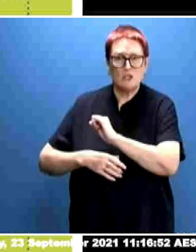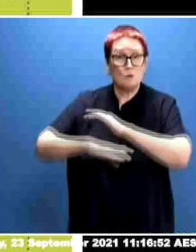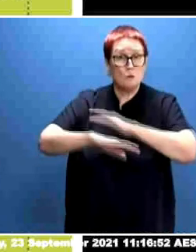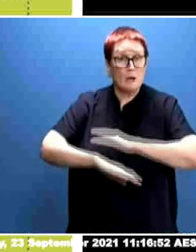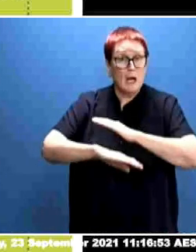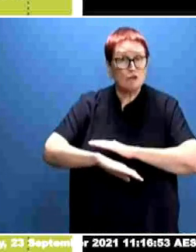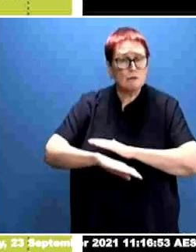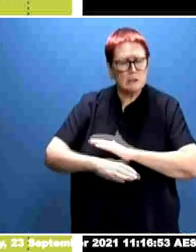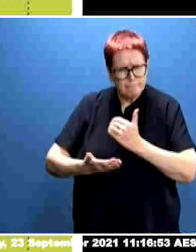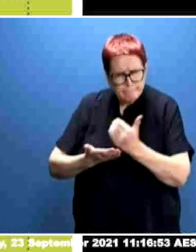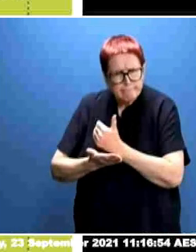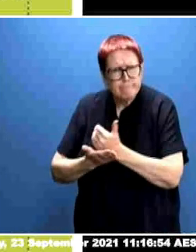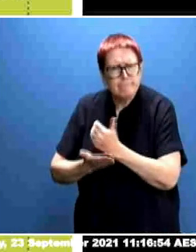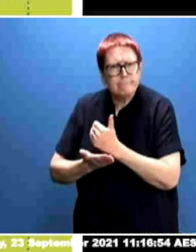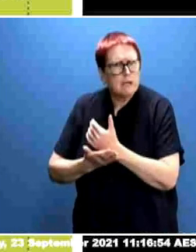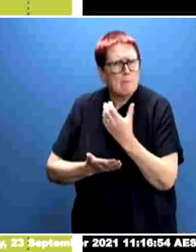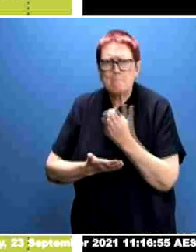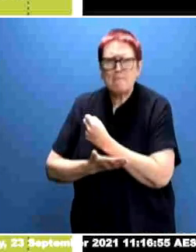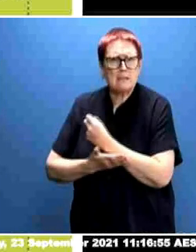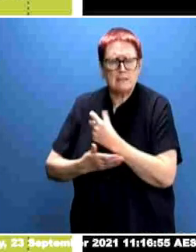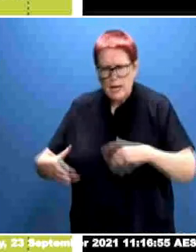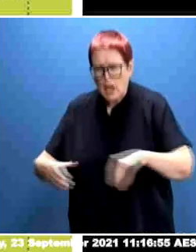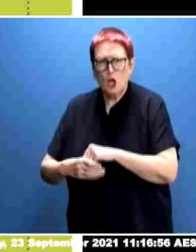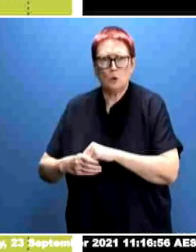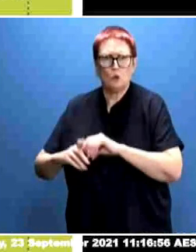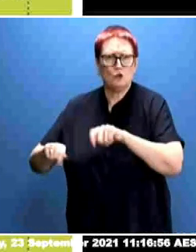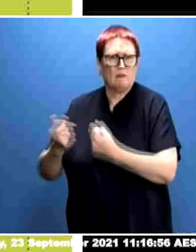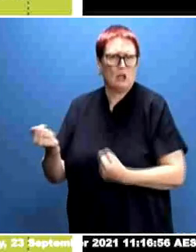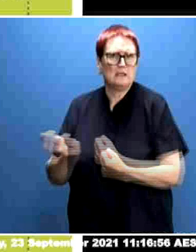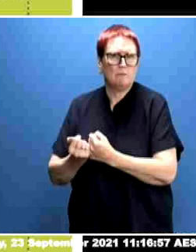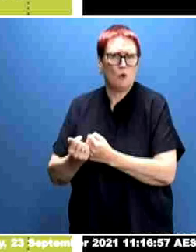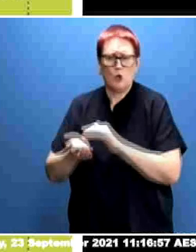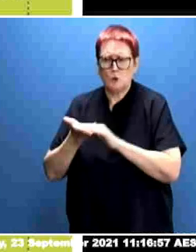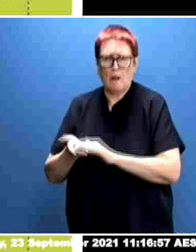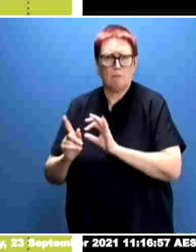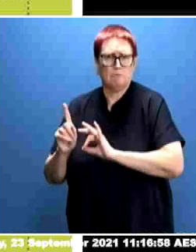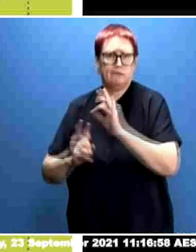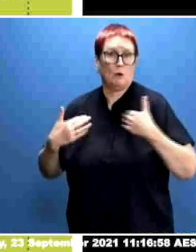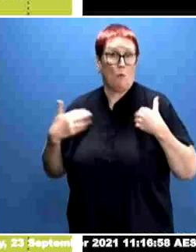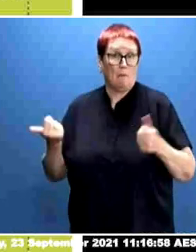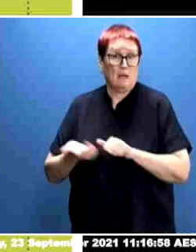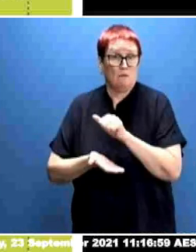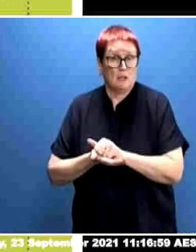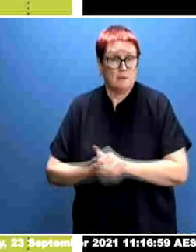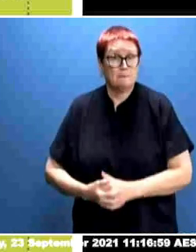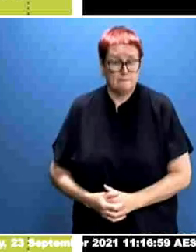is an essential part of their overall wellbeing. Yes, absolutely.